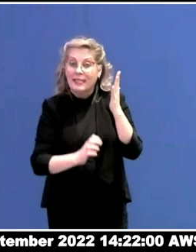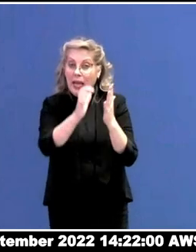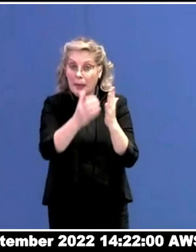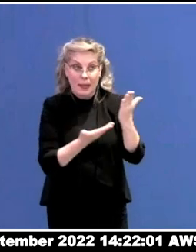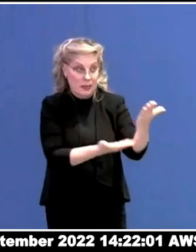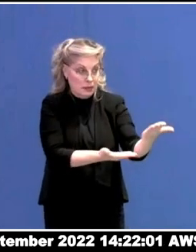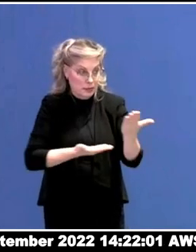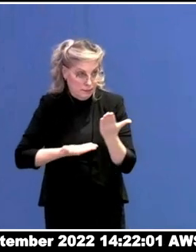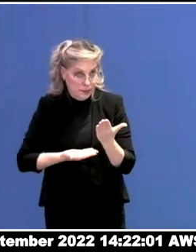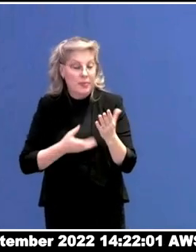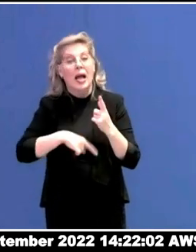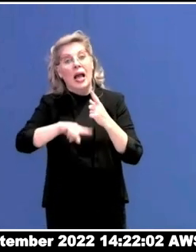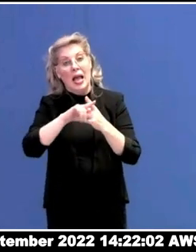thoughtful comments we have heard this afternoon.